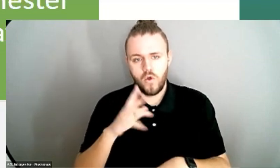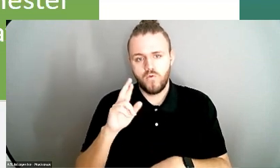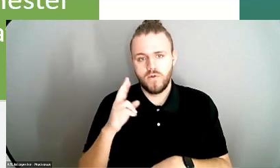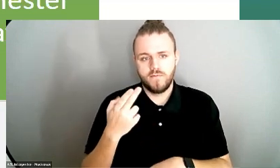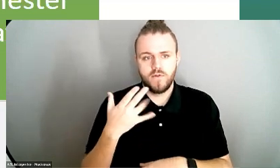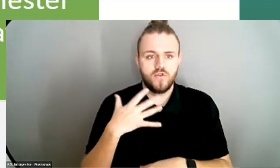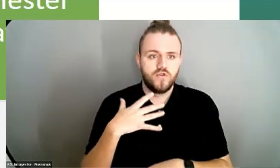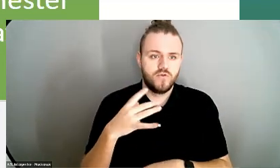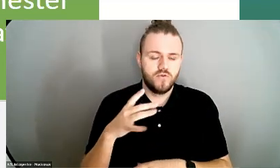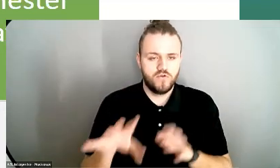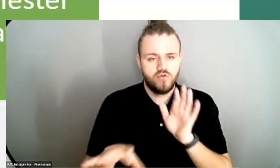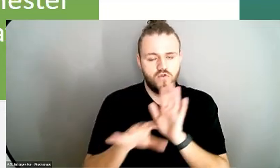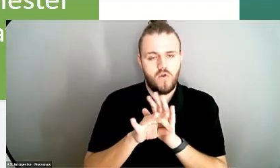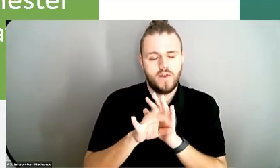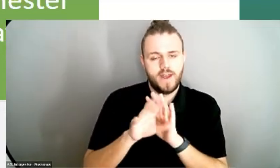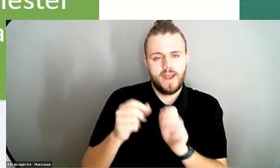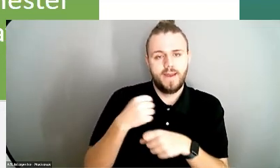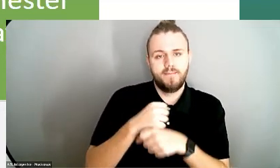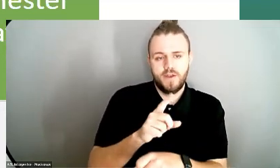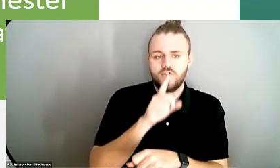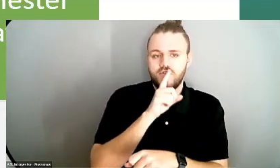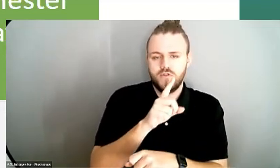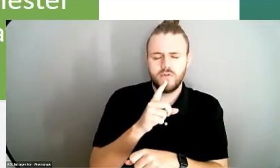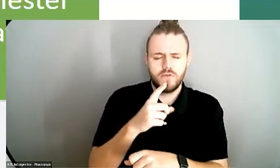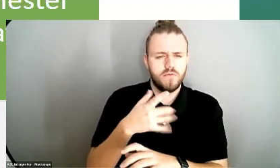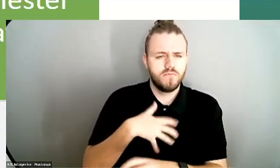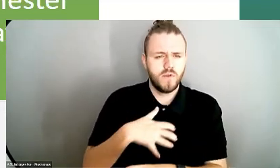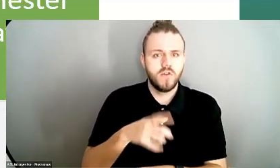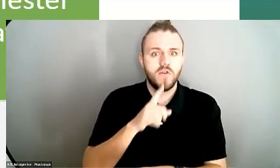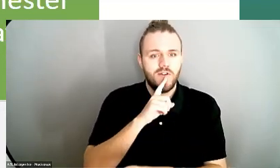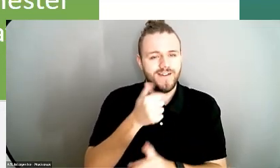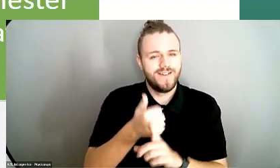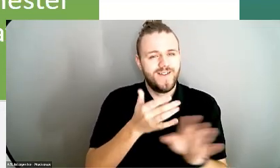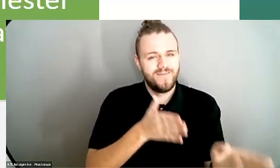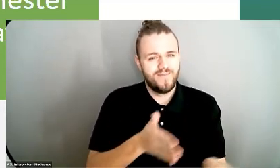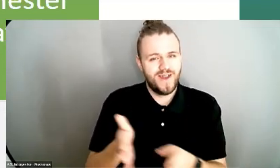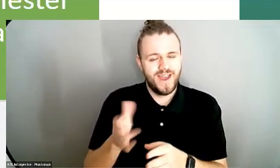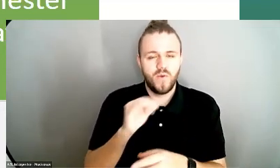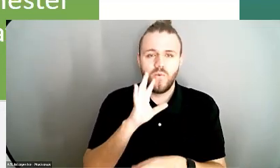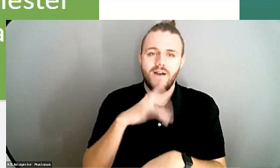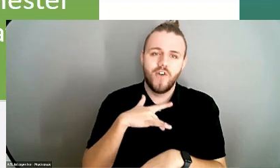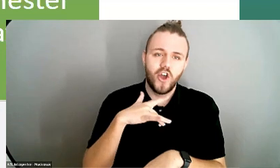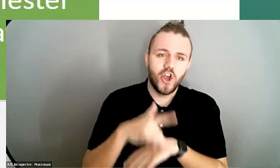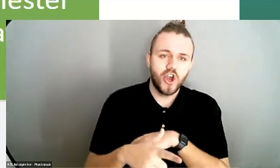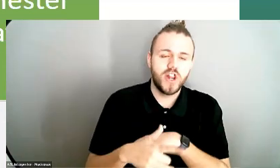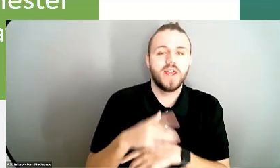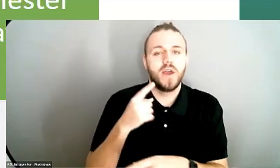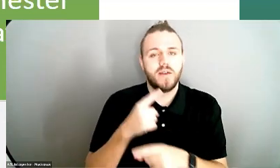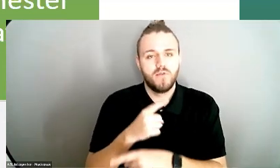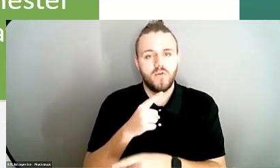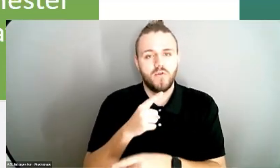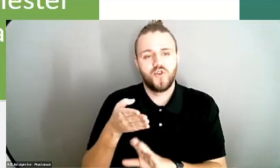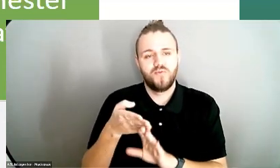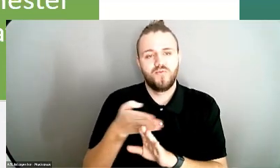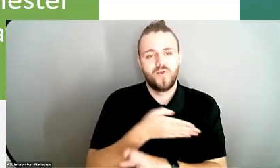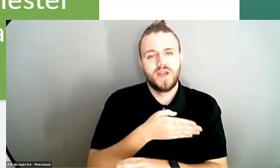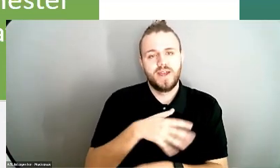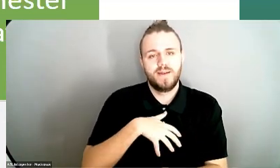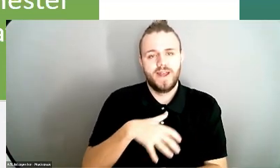want to make sure pregnancies are planned and that they will get early and appropriate prenatal care. And certainly there have been